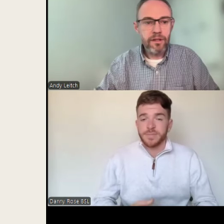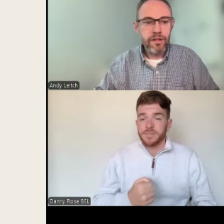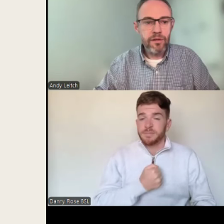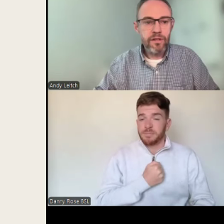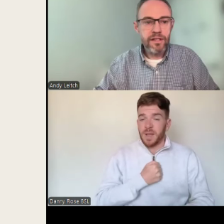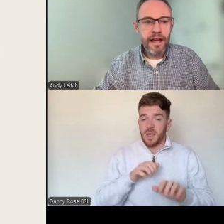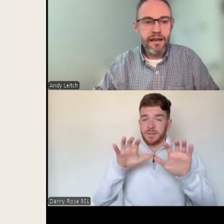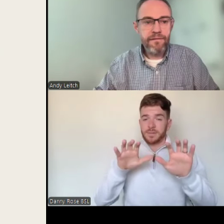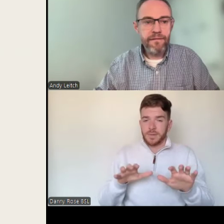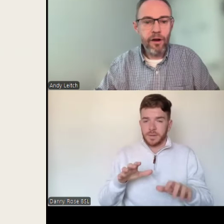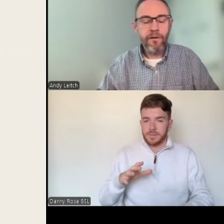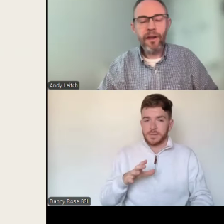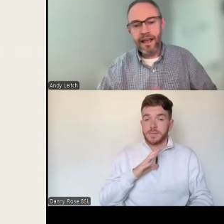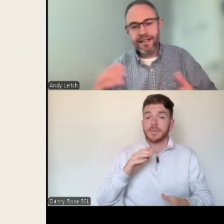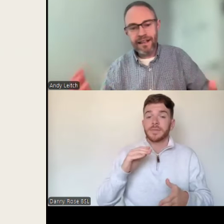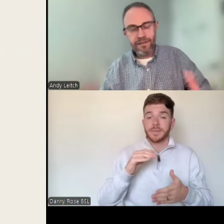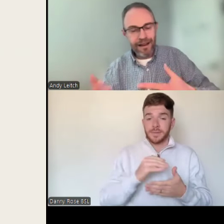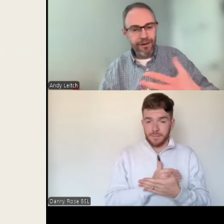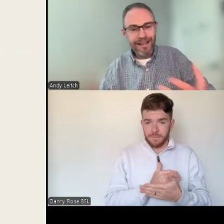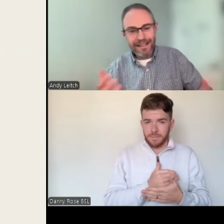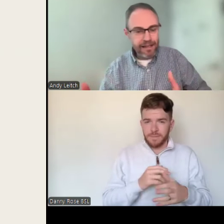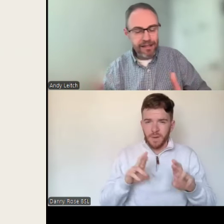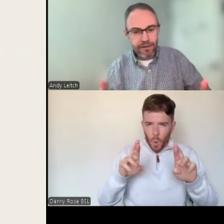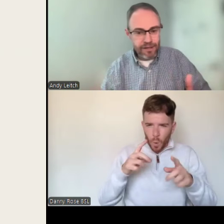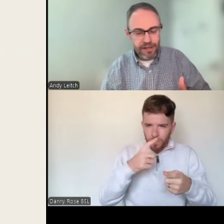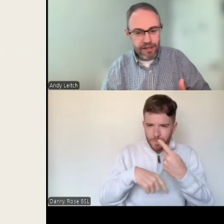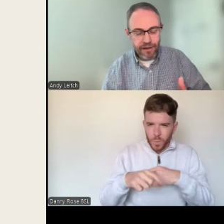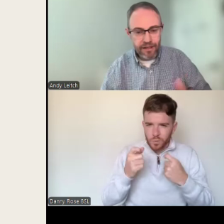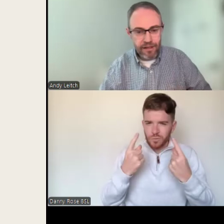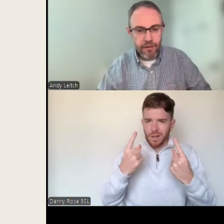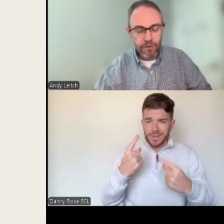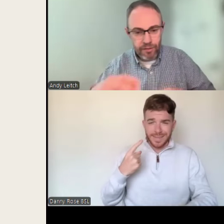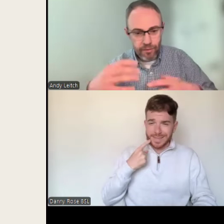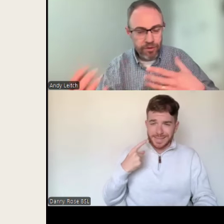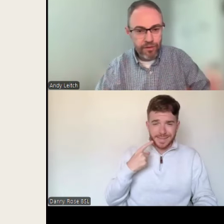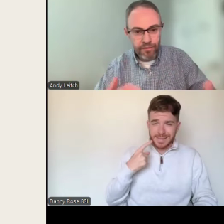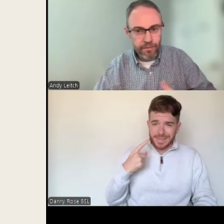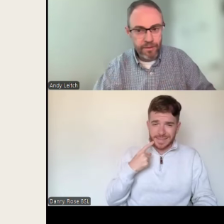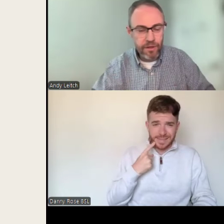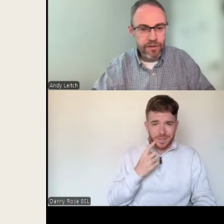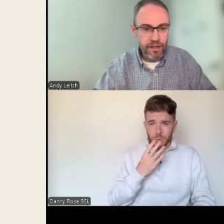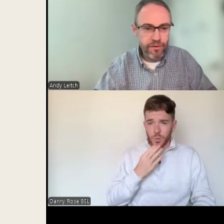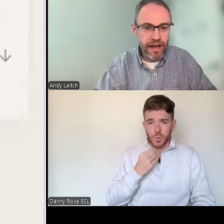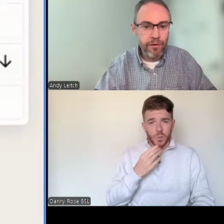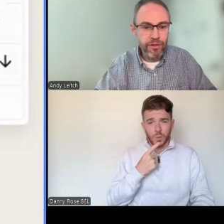Let's do save. Hopefully you're getting a sense of how easy it is to use this interface. Once you've been using this for an hour